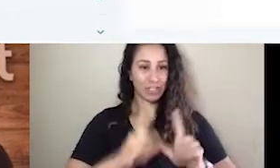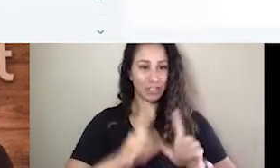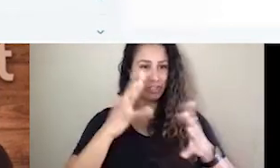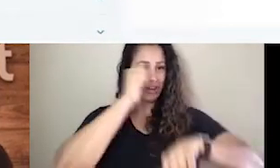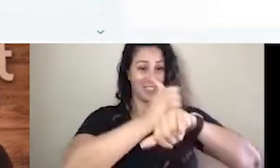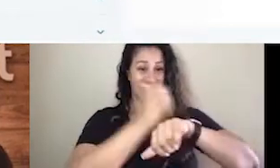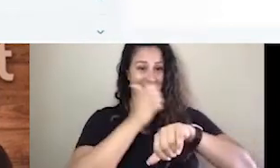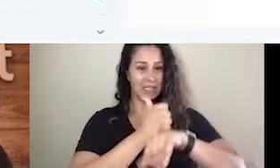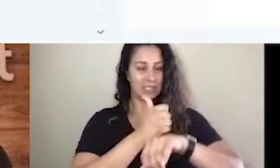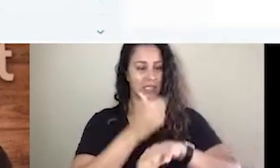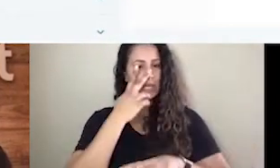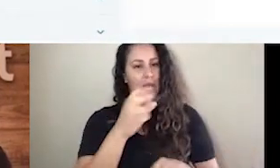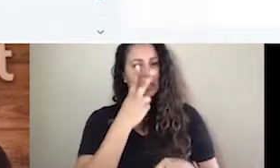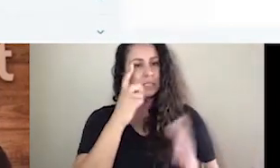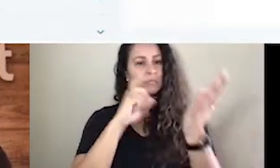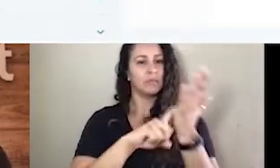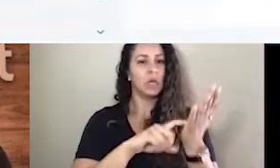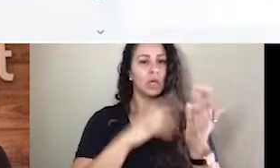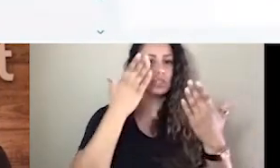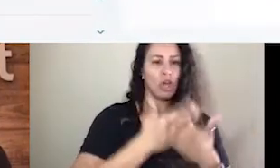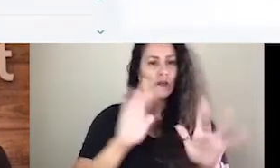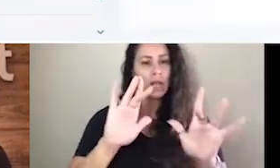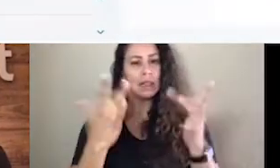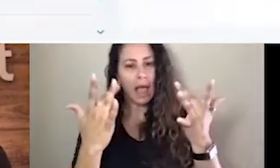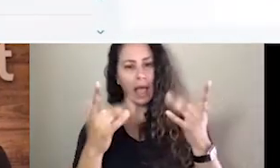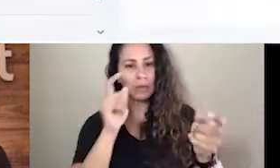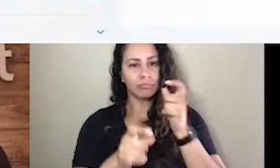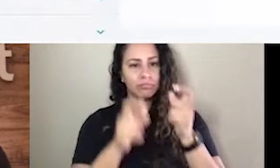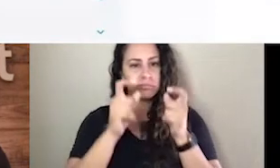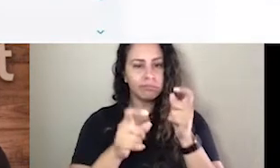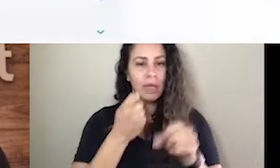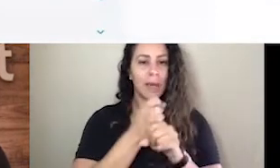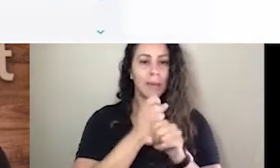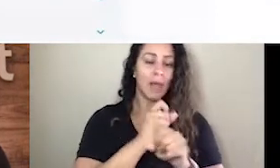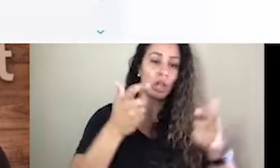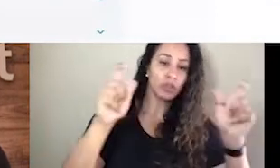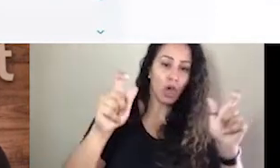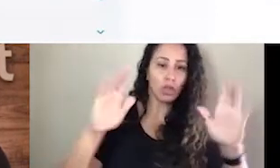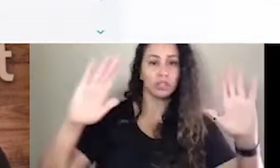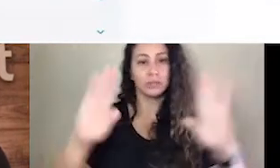MAKE THIS LARGE OR SMALL. AND THE BENEFIT OF PRESETS IS THAT IT ALLOWS YOU TO